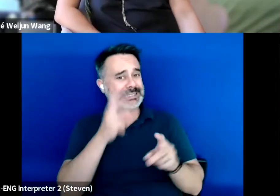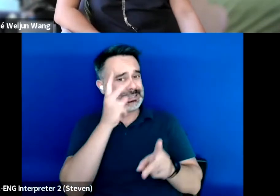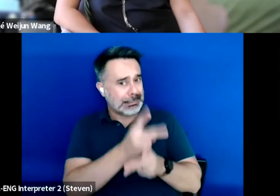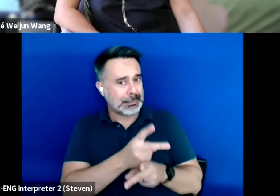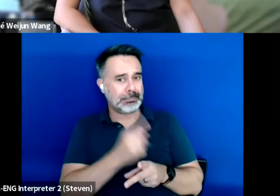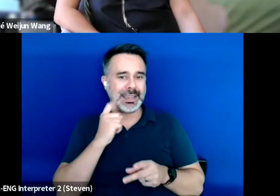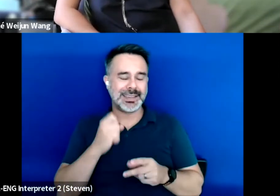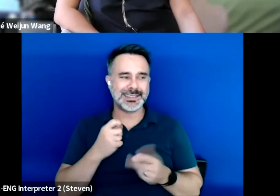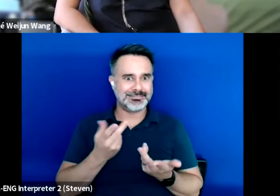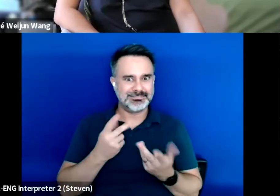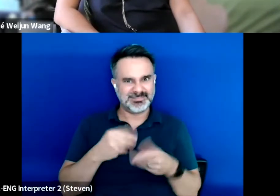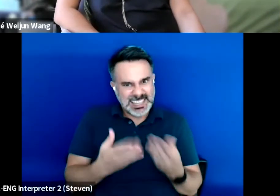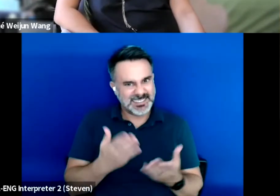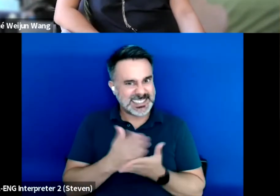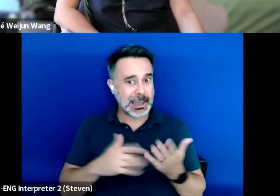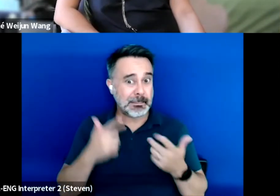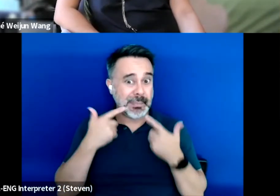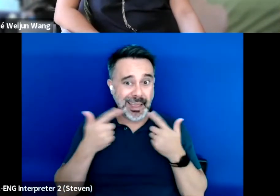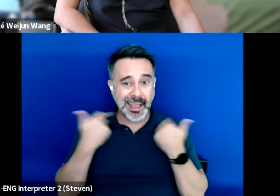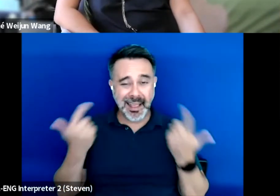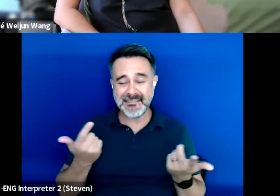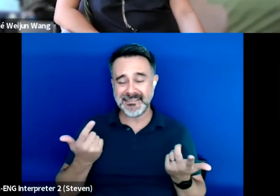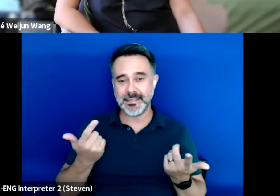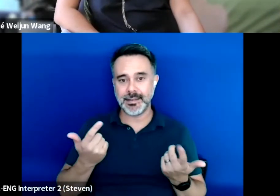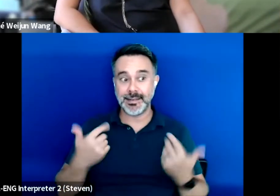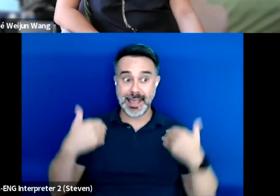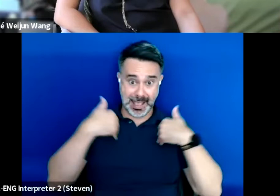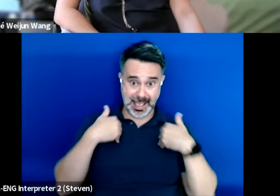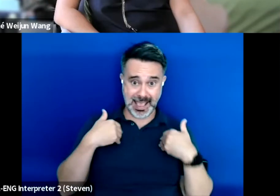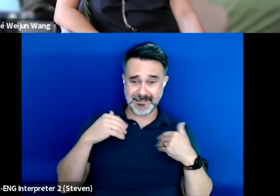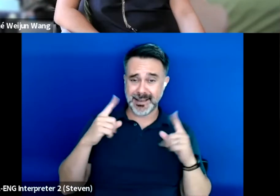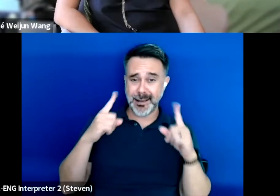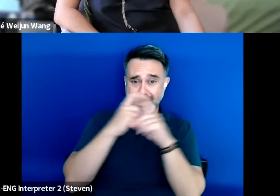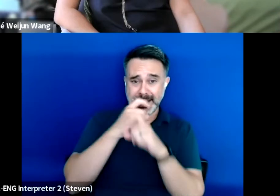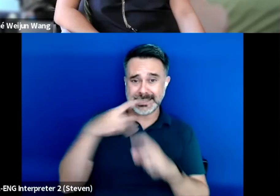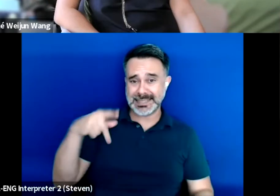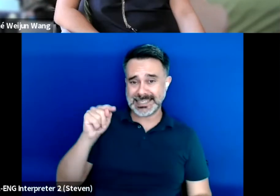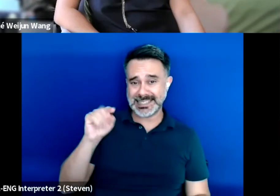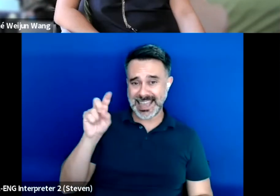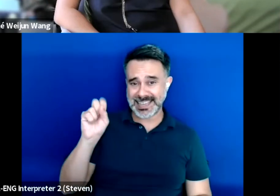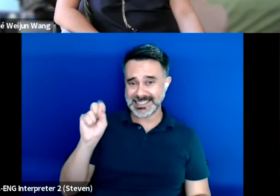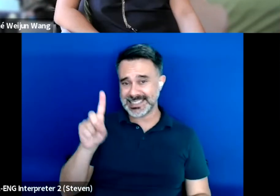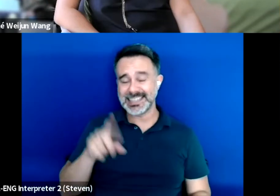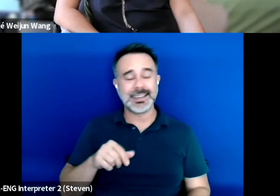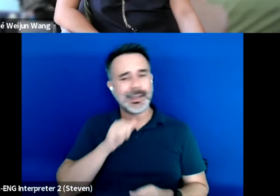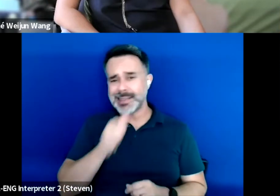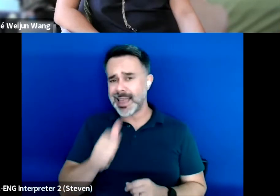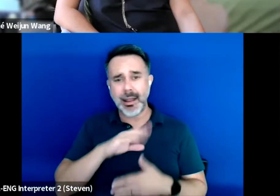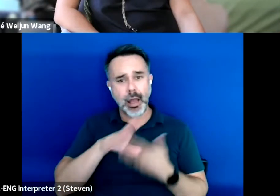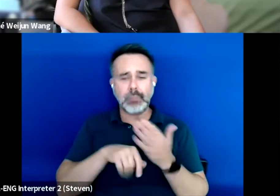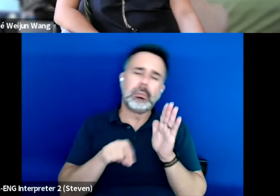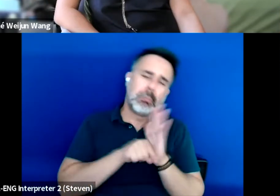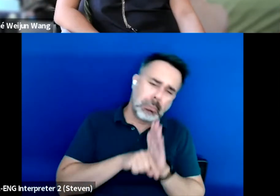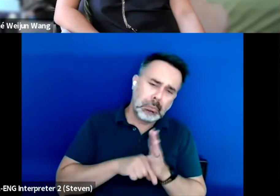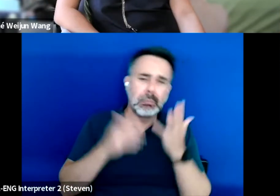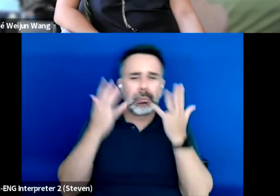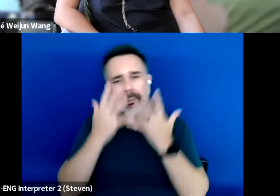which is that, I think, it -- it can be easy to forget that the authors are all still alive